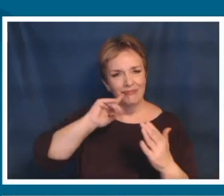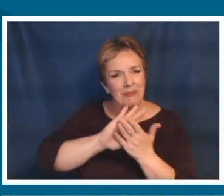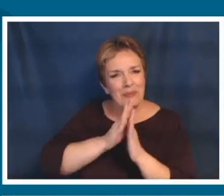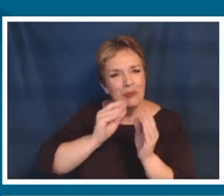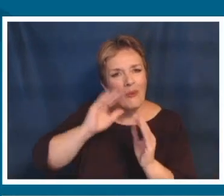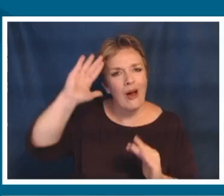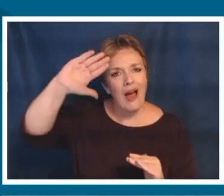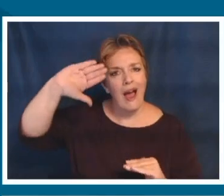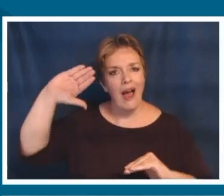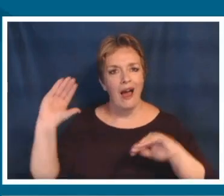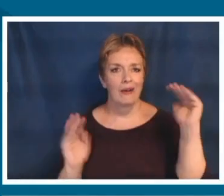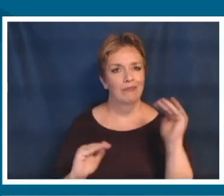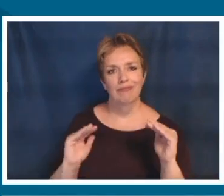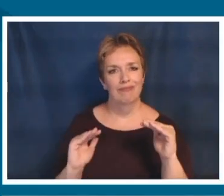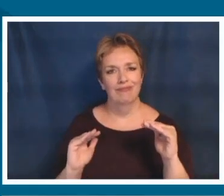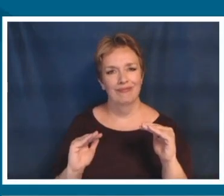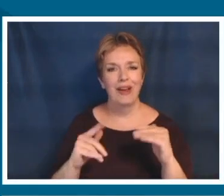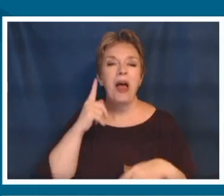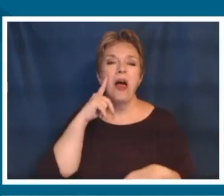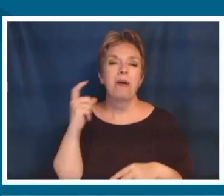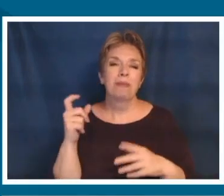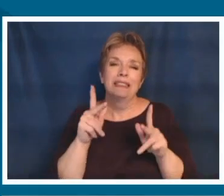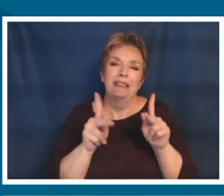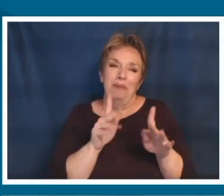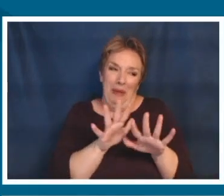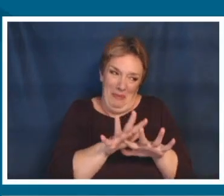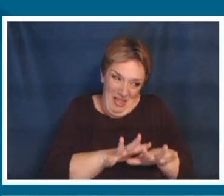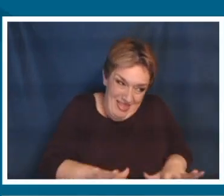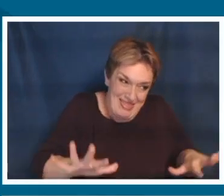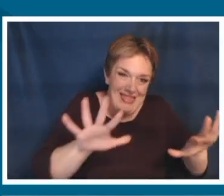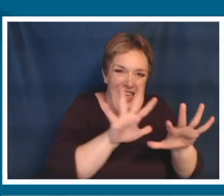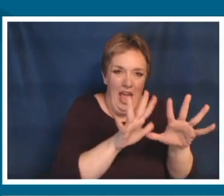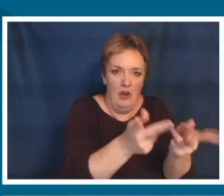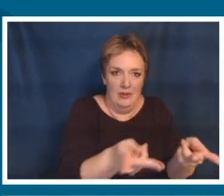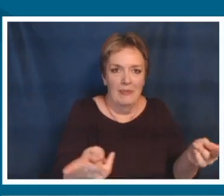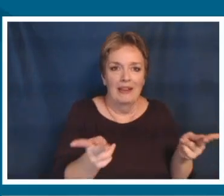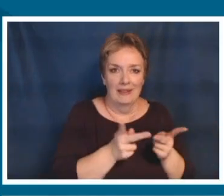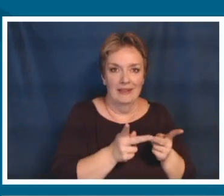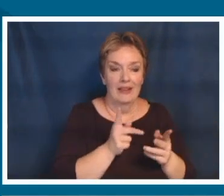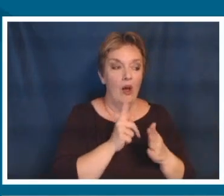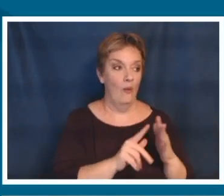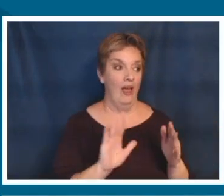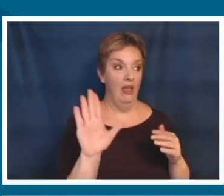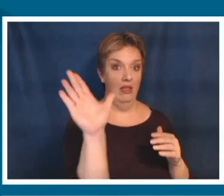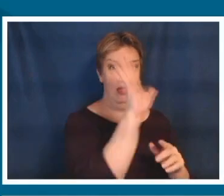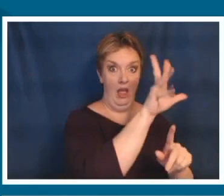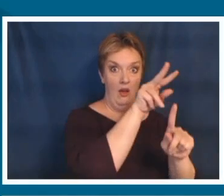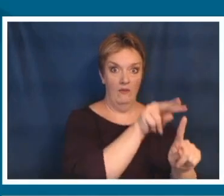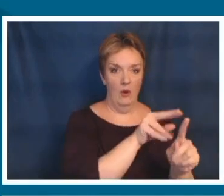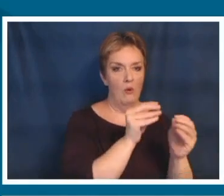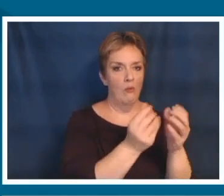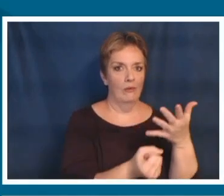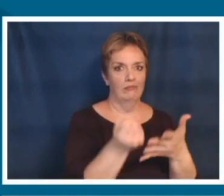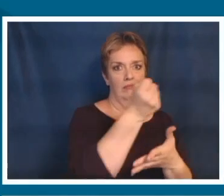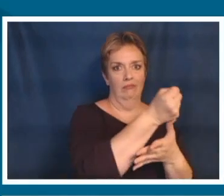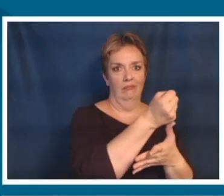you what they say about what you're doing is actually you know more important than like a curator's voice or